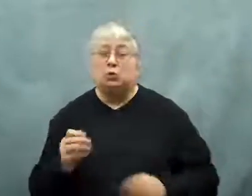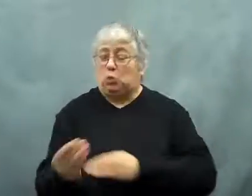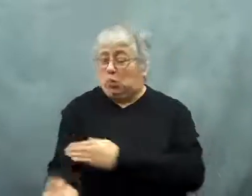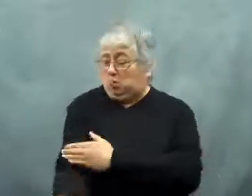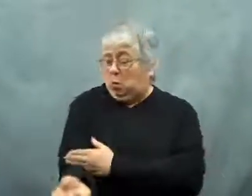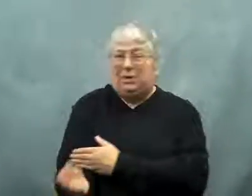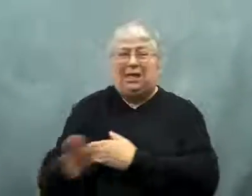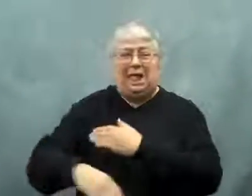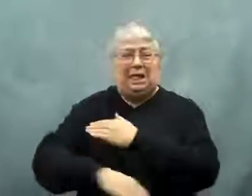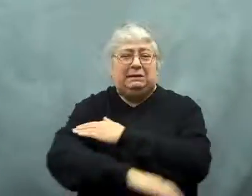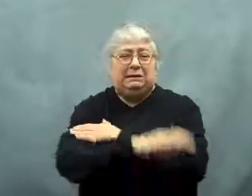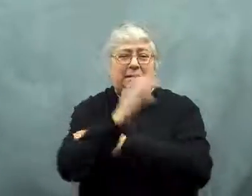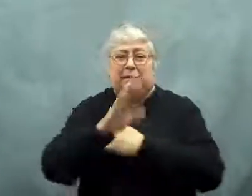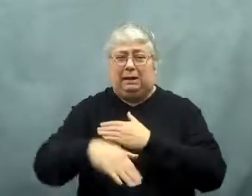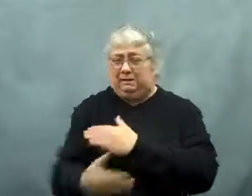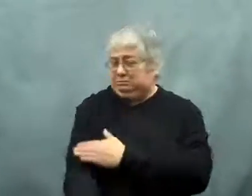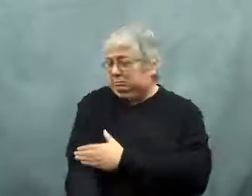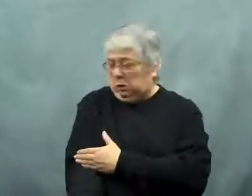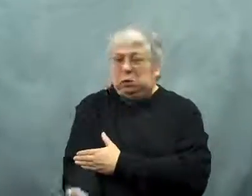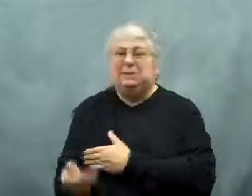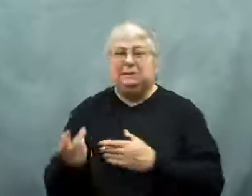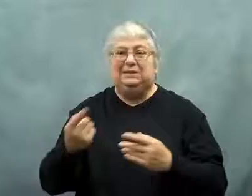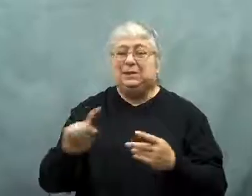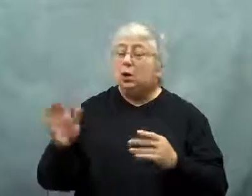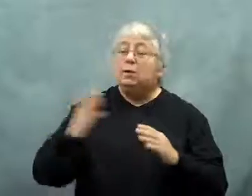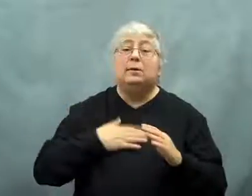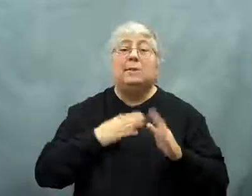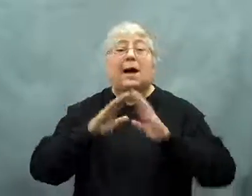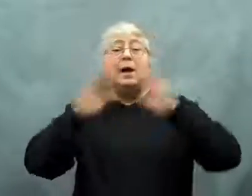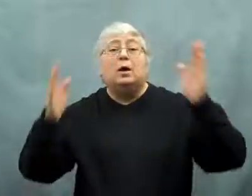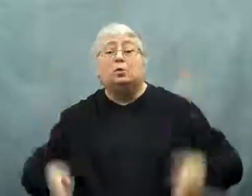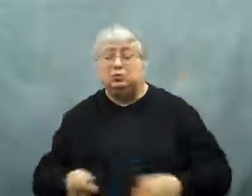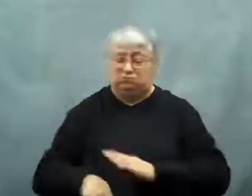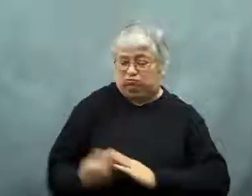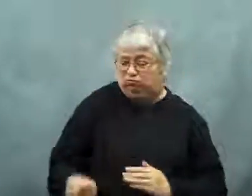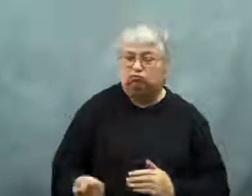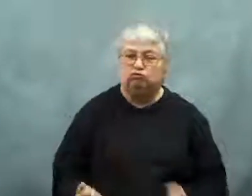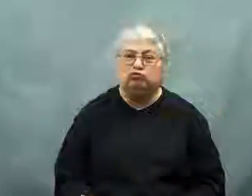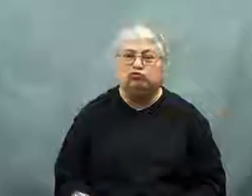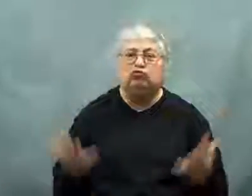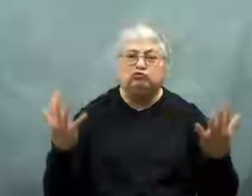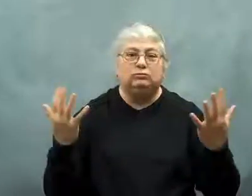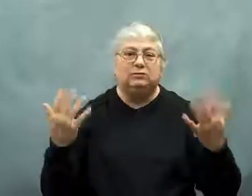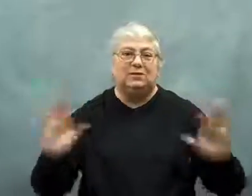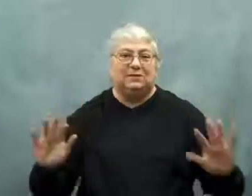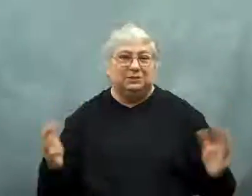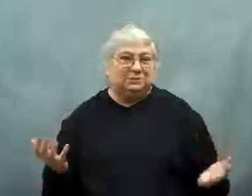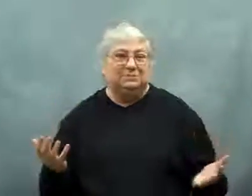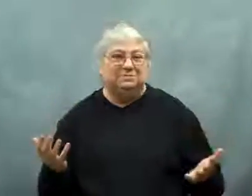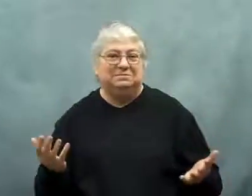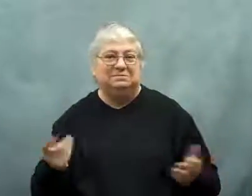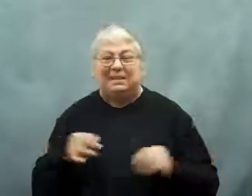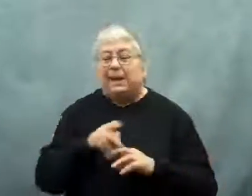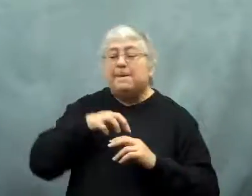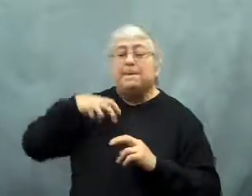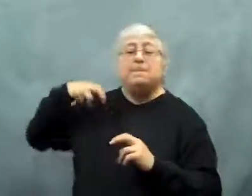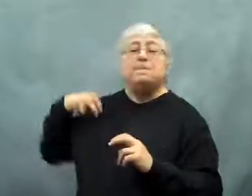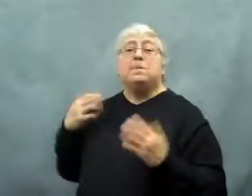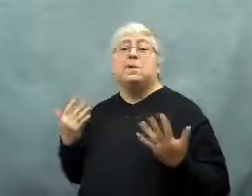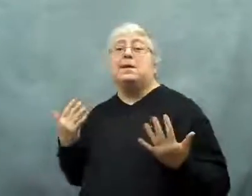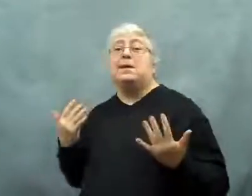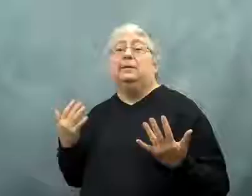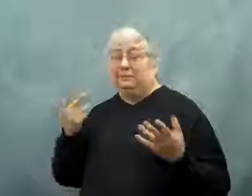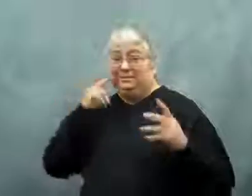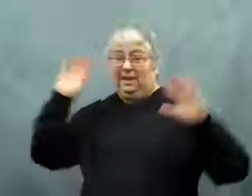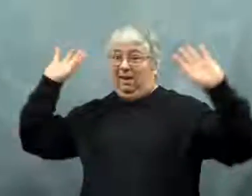So before dawn that morning, he set fire to his own house.